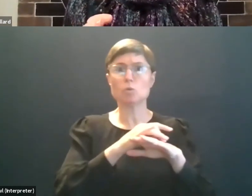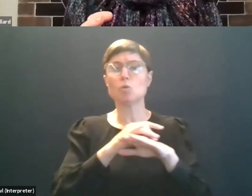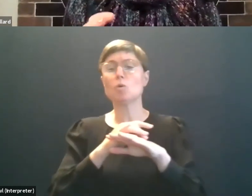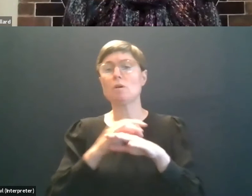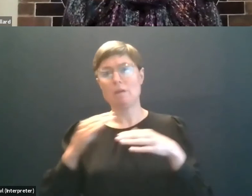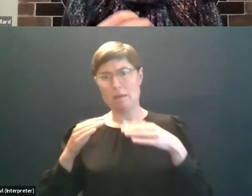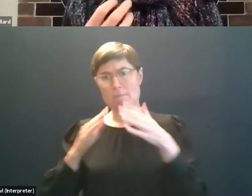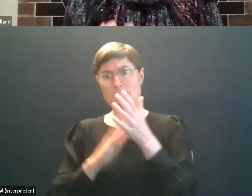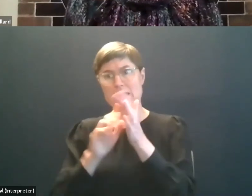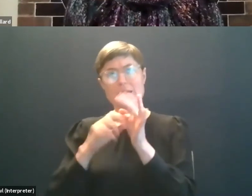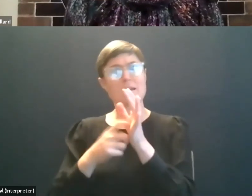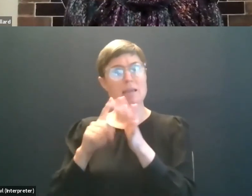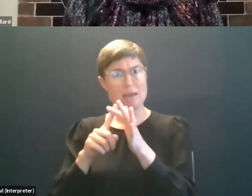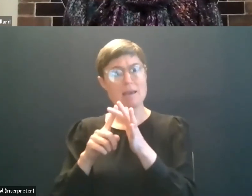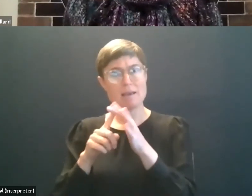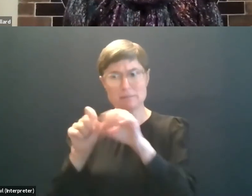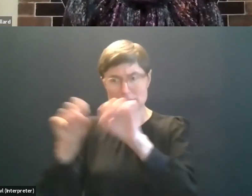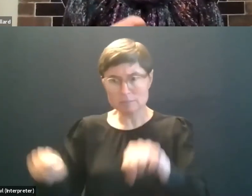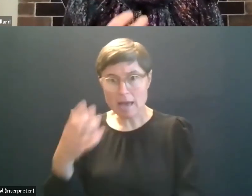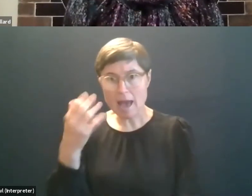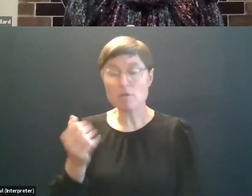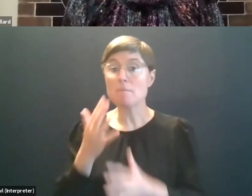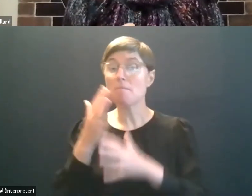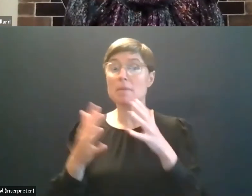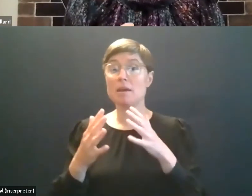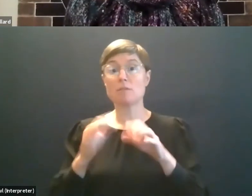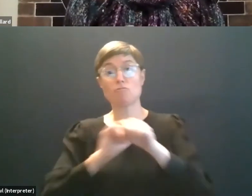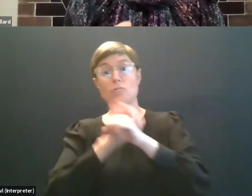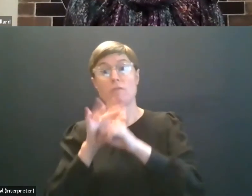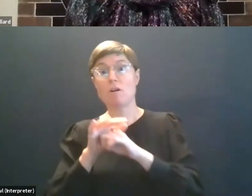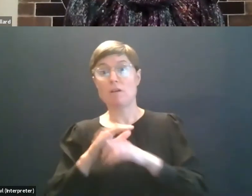been able to come into a crisis like this knowing they would get health care if they